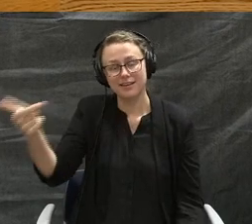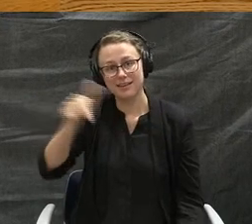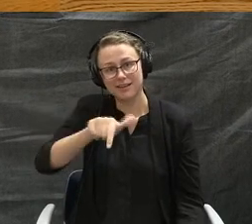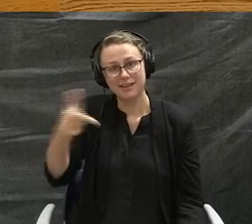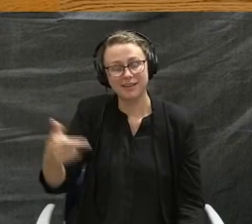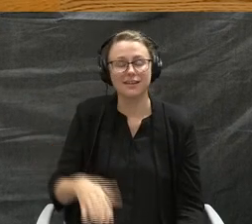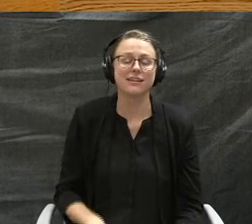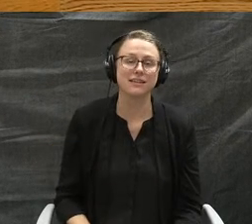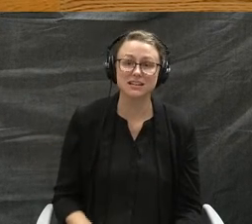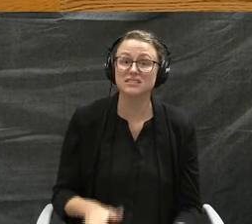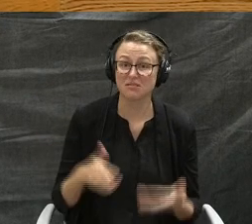that explaining Mr Alexander.